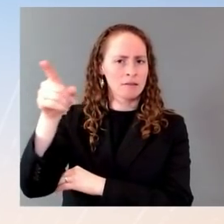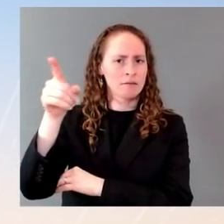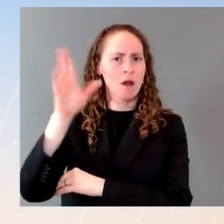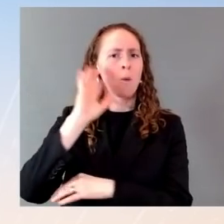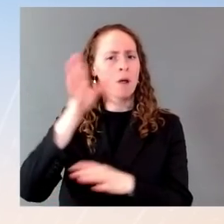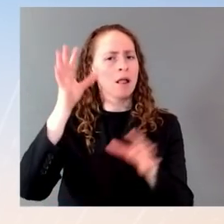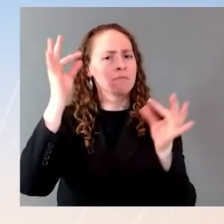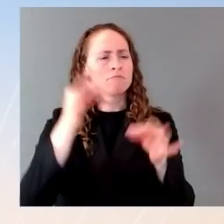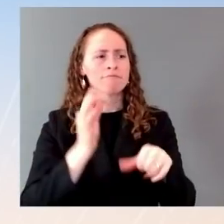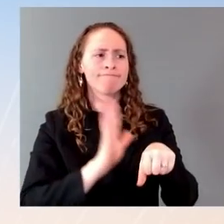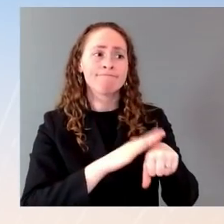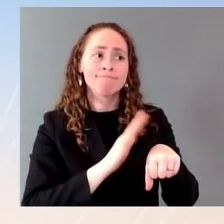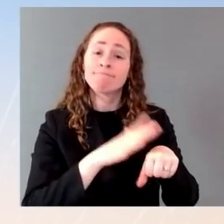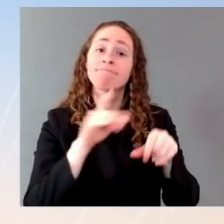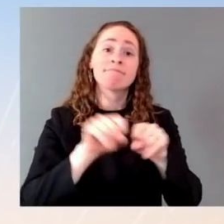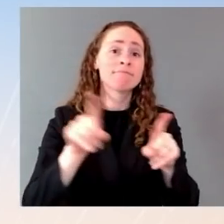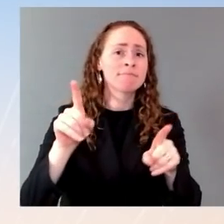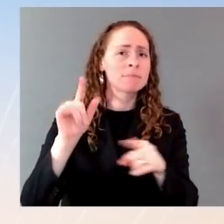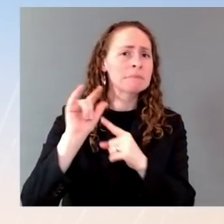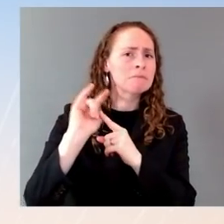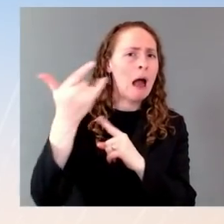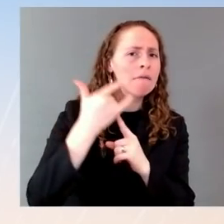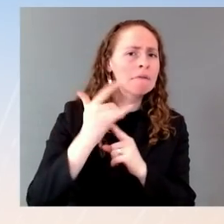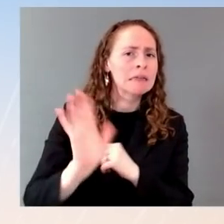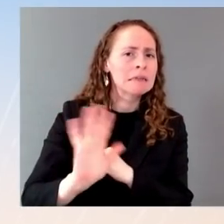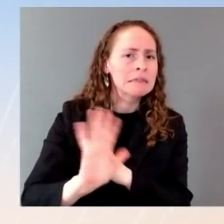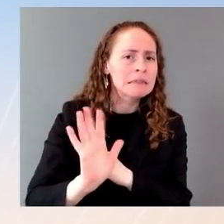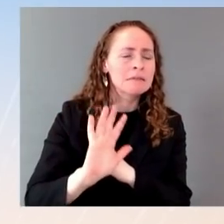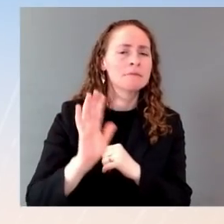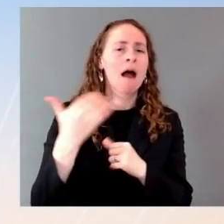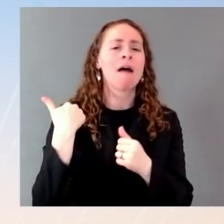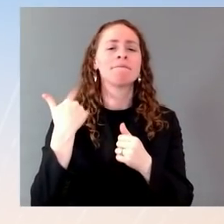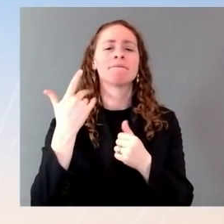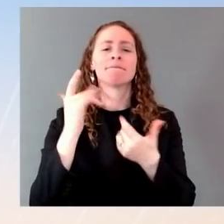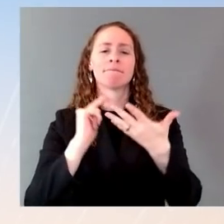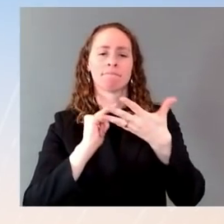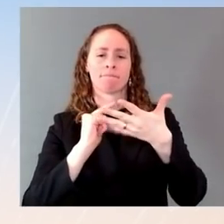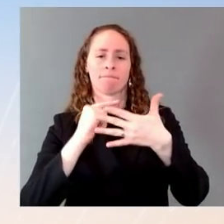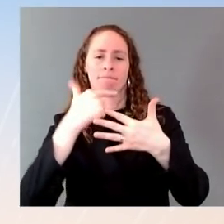The Press: Are there any lessons that were learned during the mass evacuation in Afghanistan that are already being --